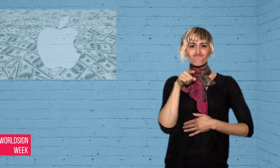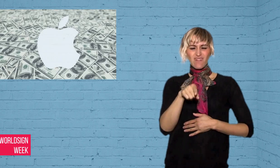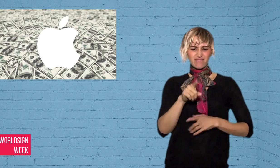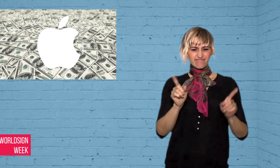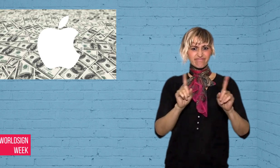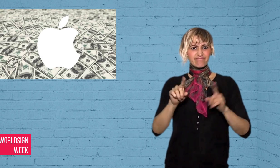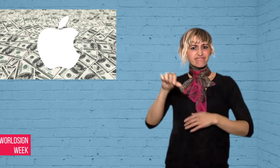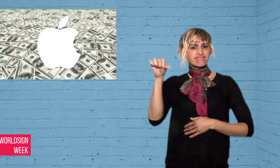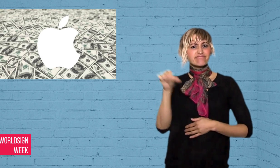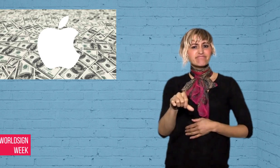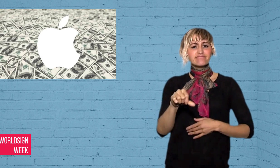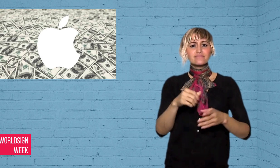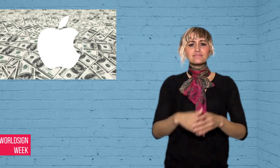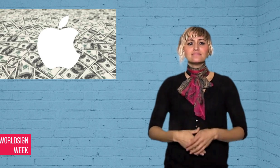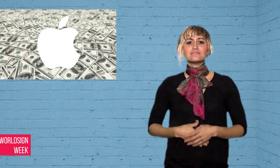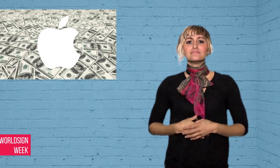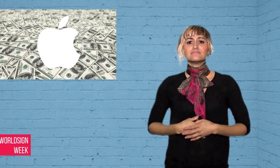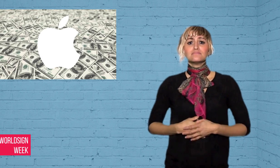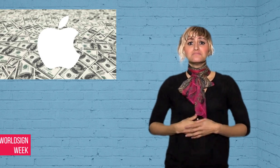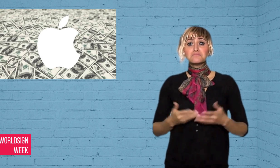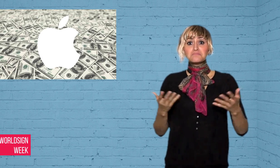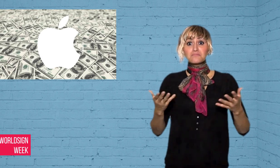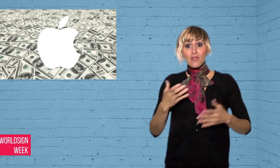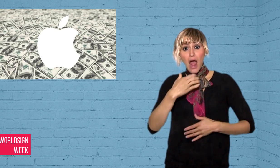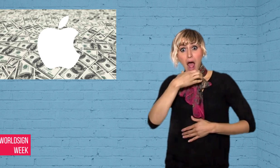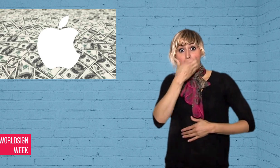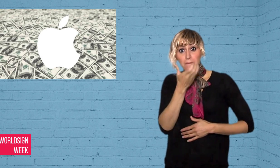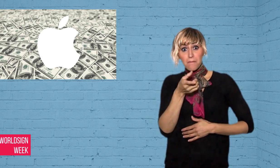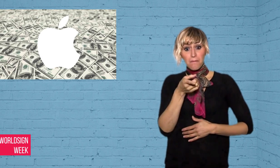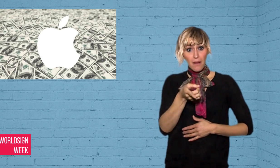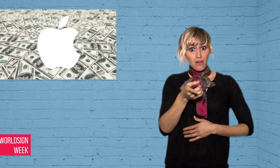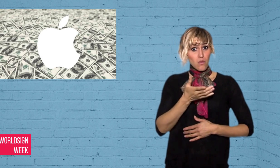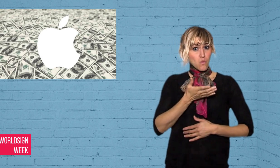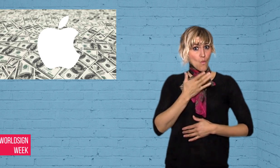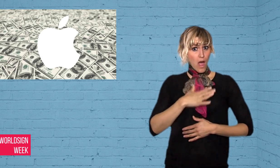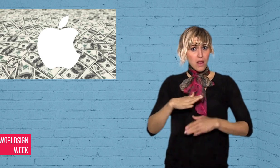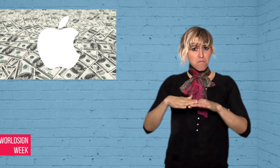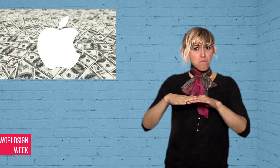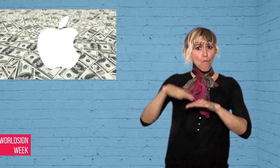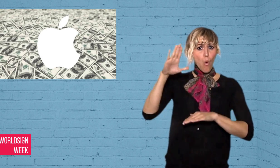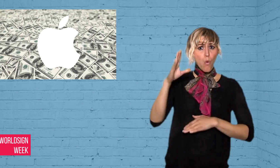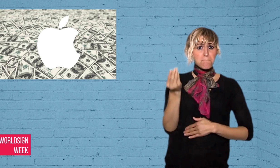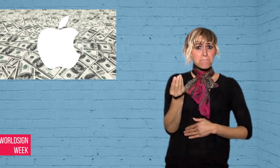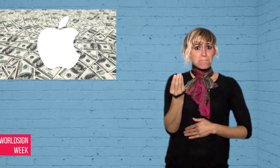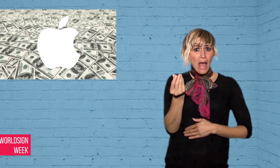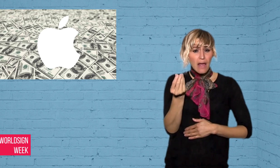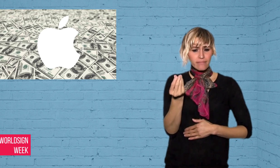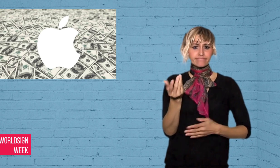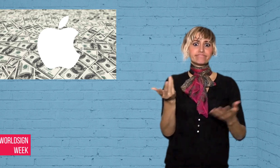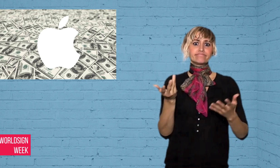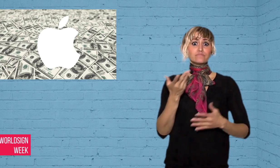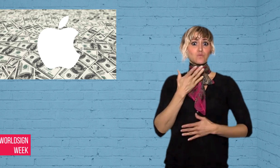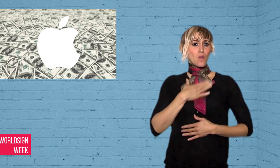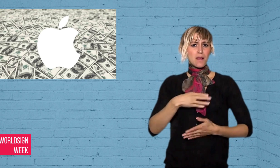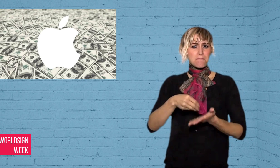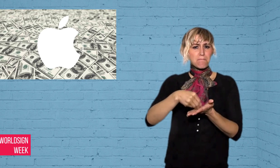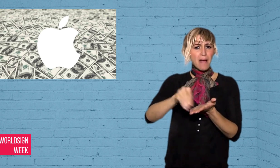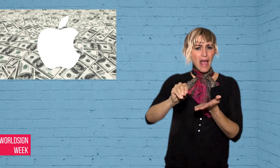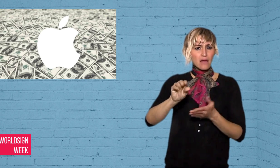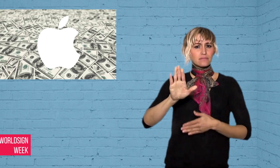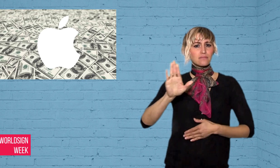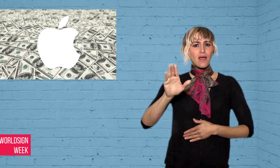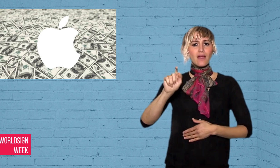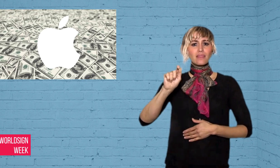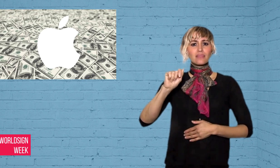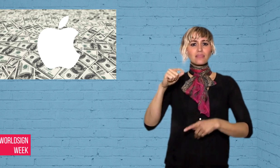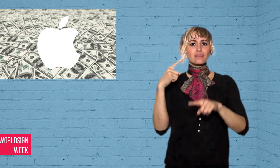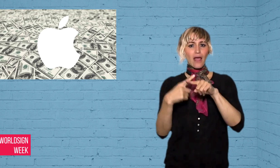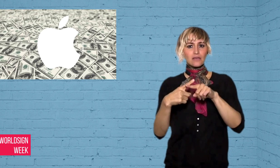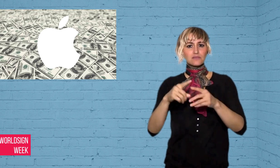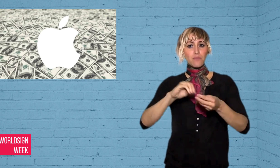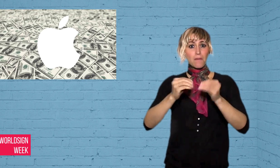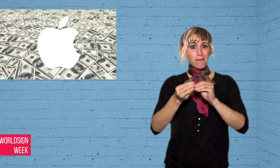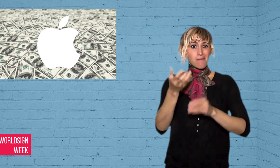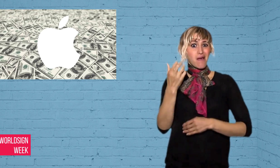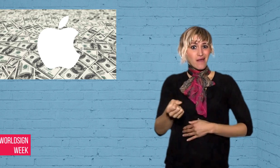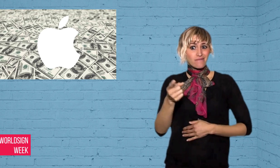bad choices. Is Apple looking for more money